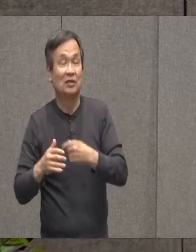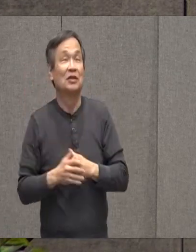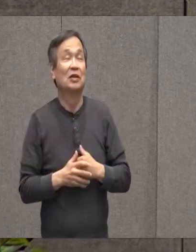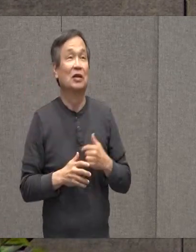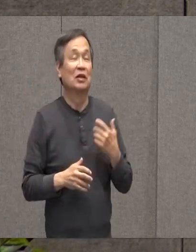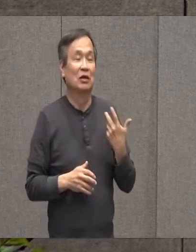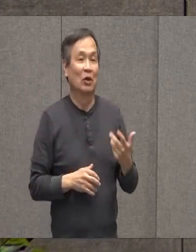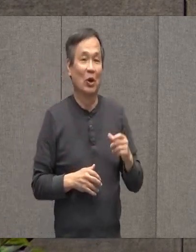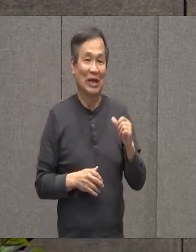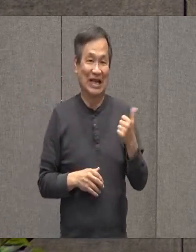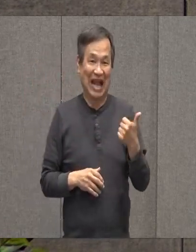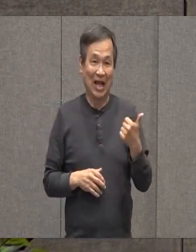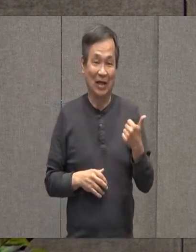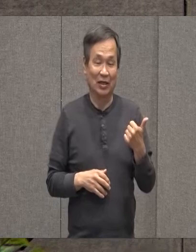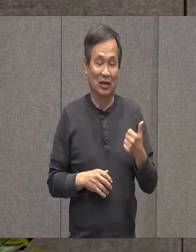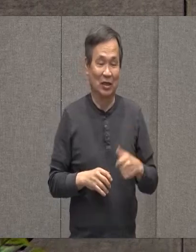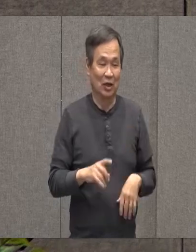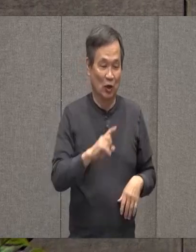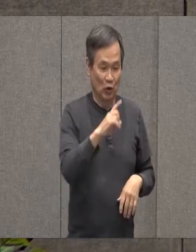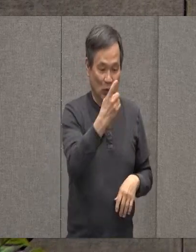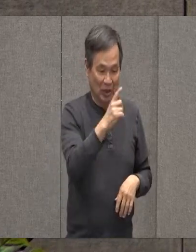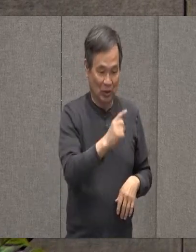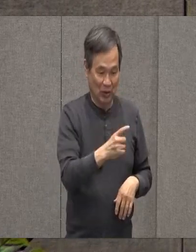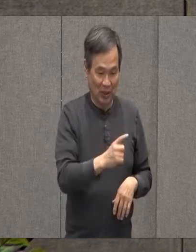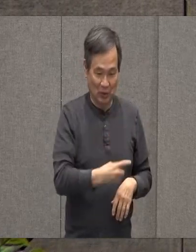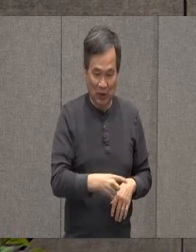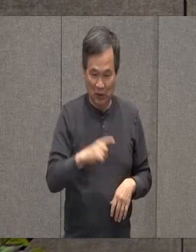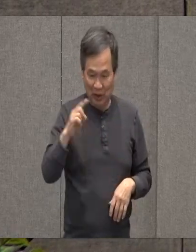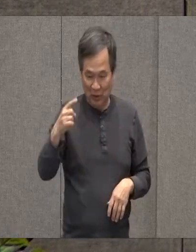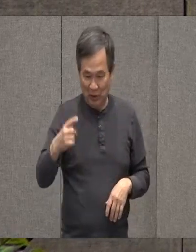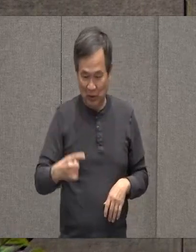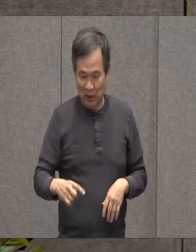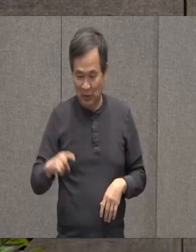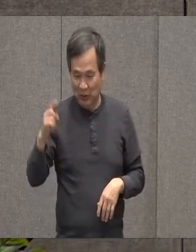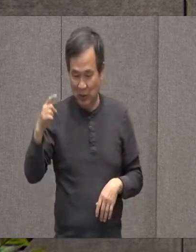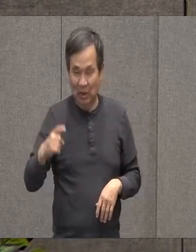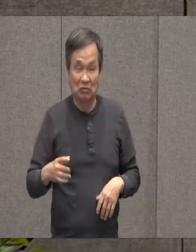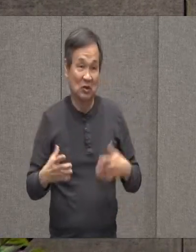or ten one dollar bills. Or maybe we want half-and-half,